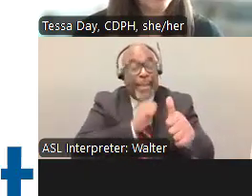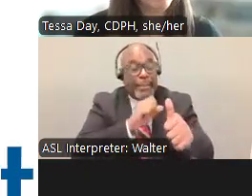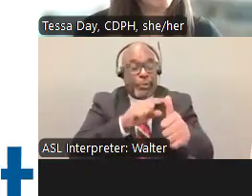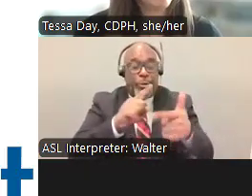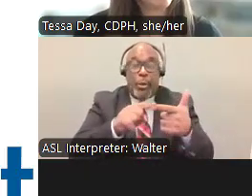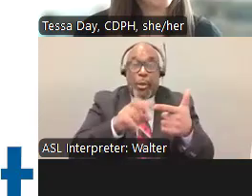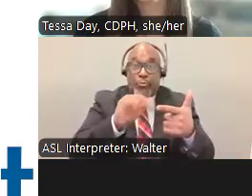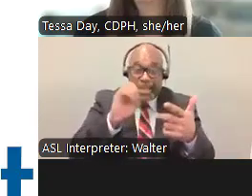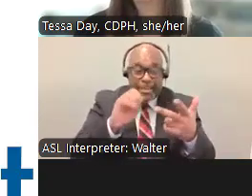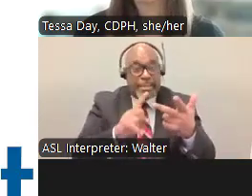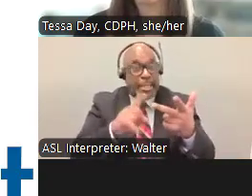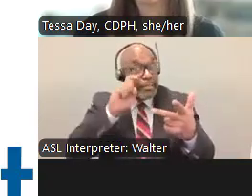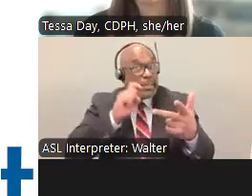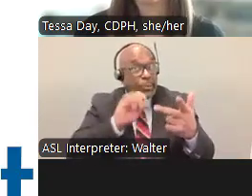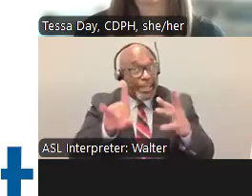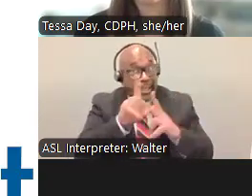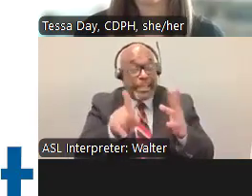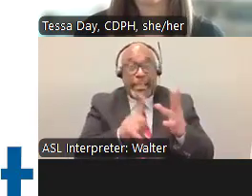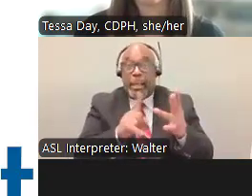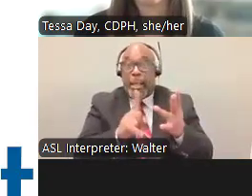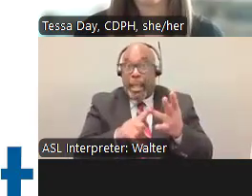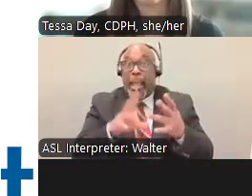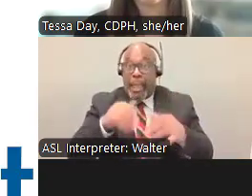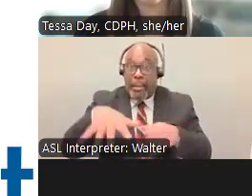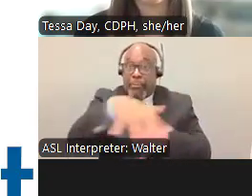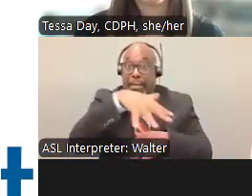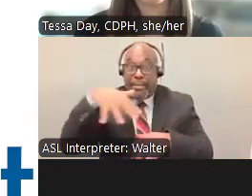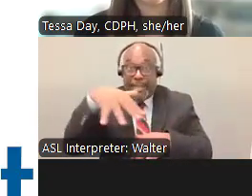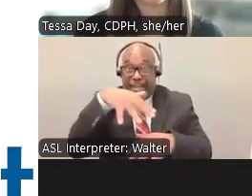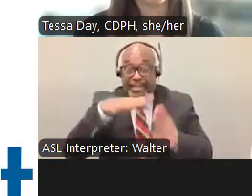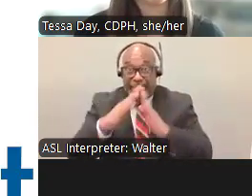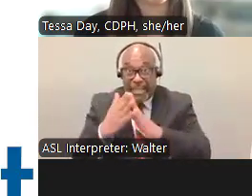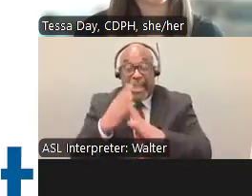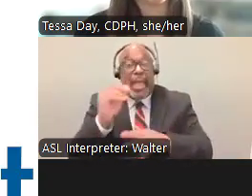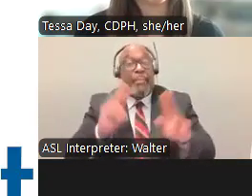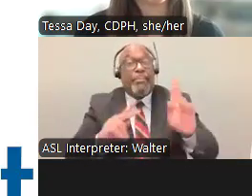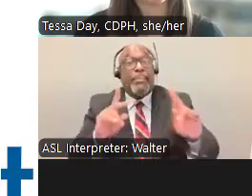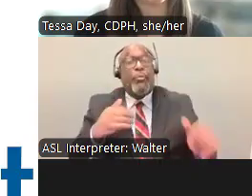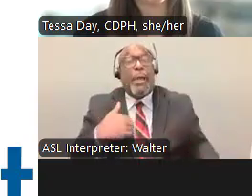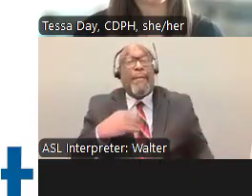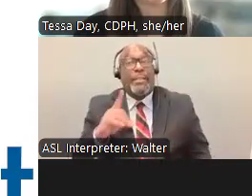13:22:24 identity, and by geography or 13:22:25 where people live within the 13:22:27 city, and people with 13:22:28 disabilities do represent the